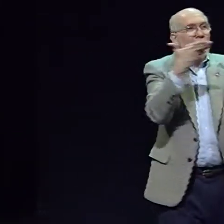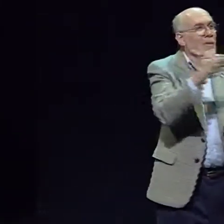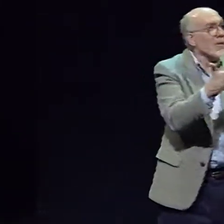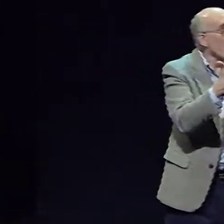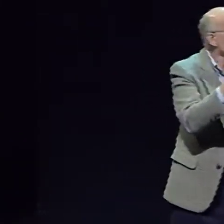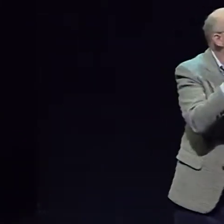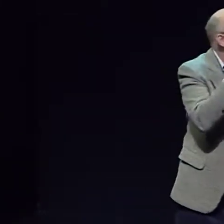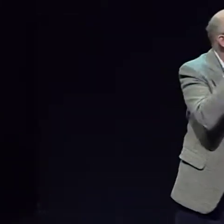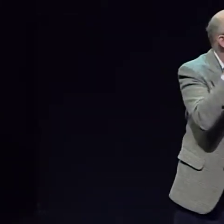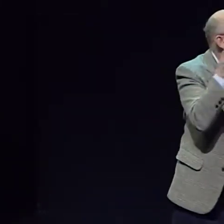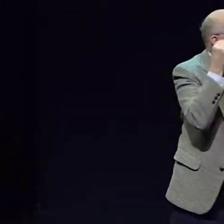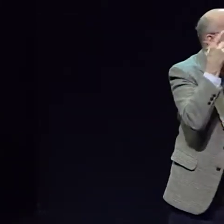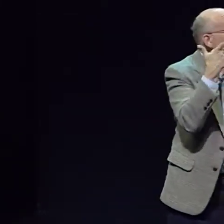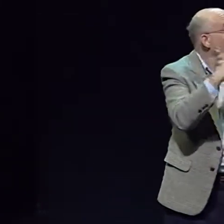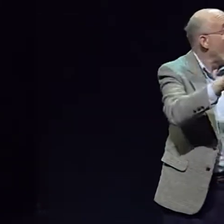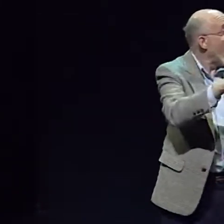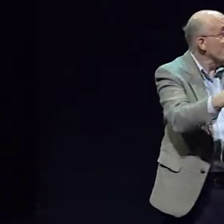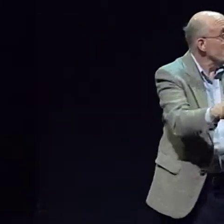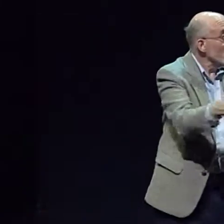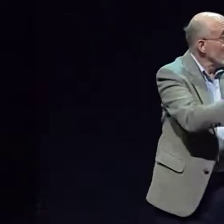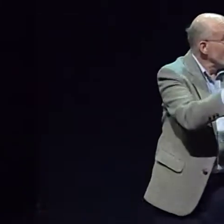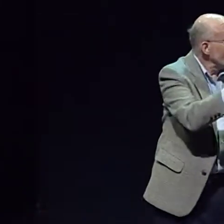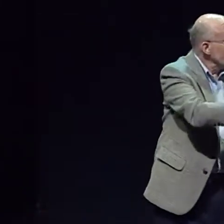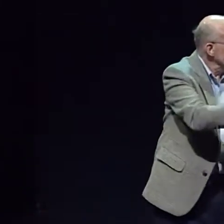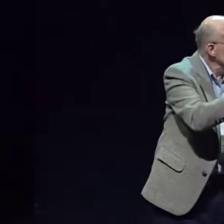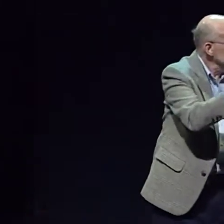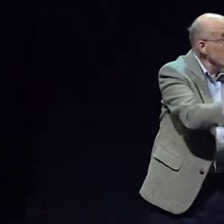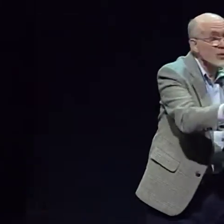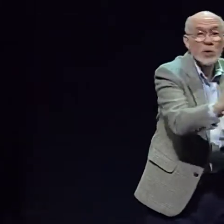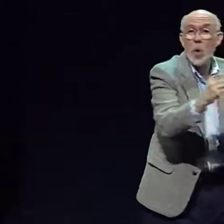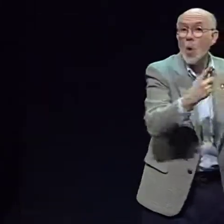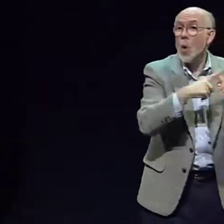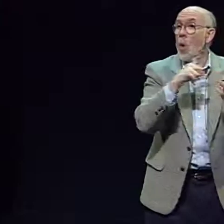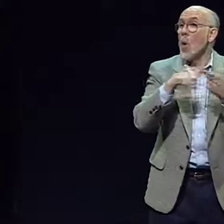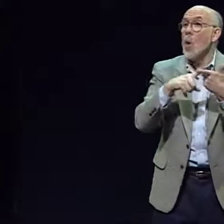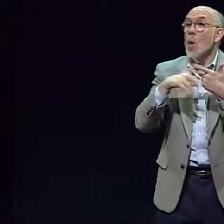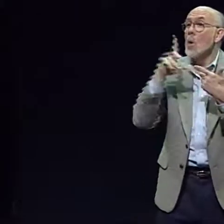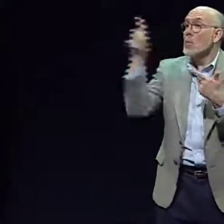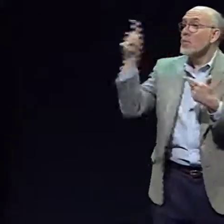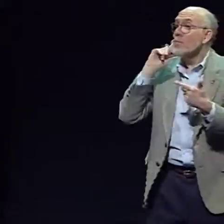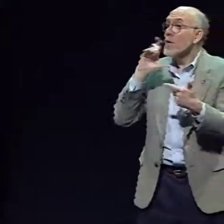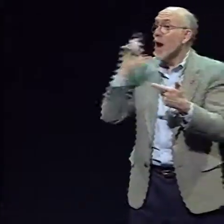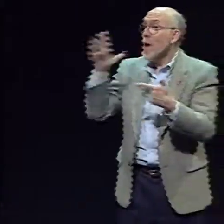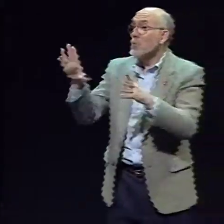HOWEVER, WE BRING IT TO A CONFERENCE AND LEARN ABOUT IT, THEN GO BACK HOME AND TEACH IT,